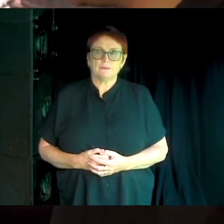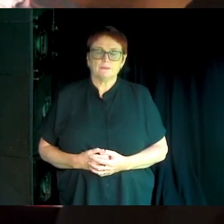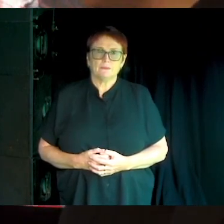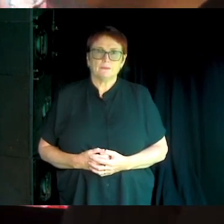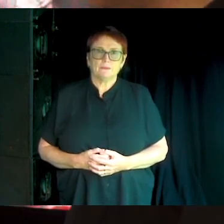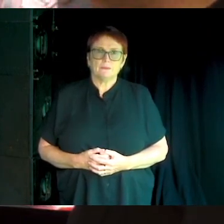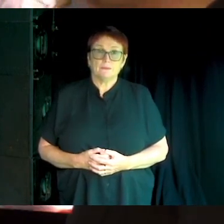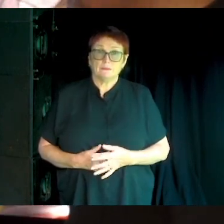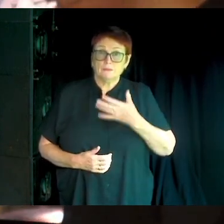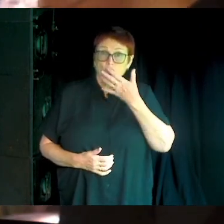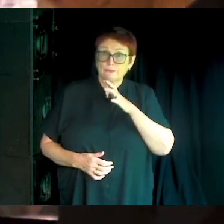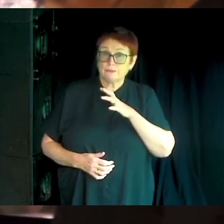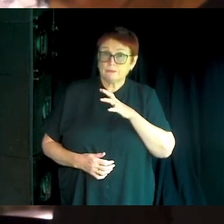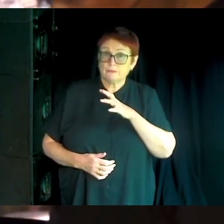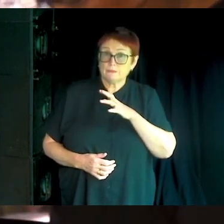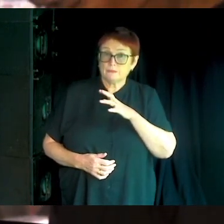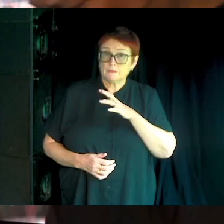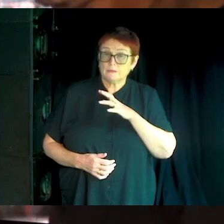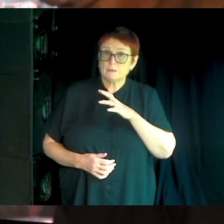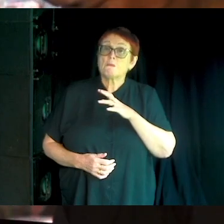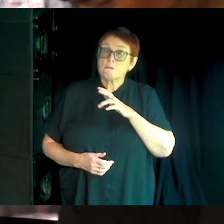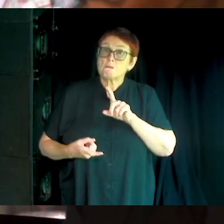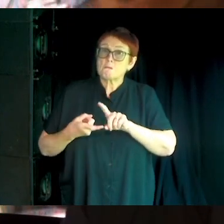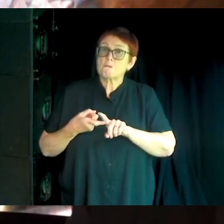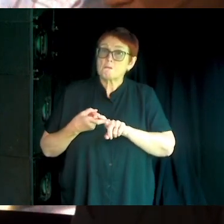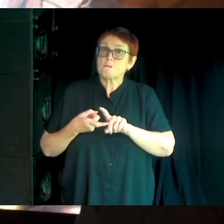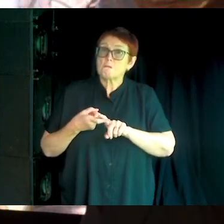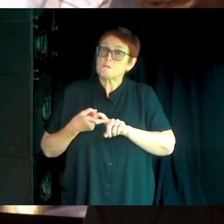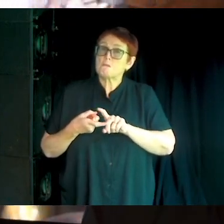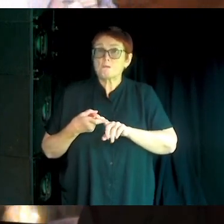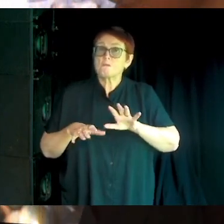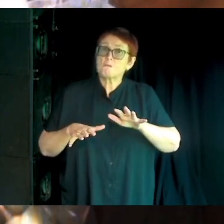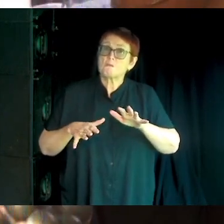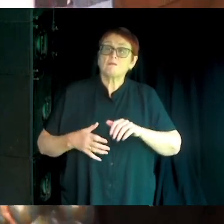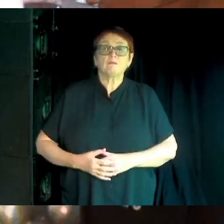is it hot so it's actually still not in a bowl or something that's all right